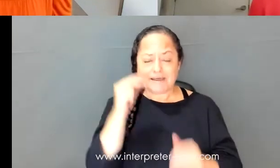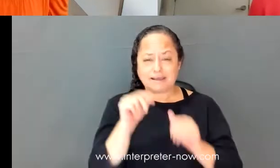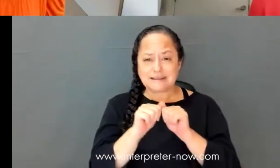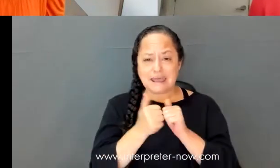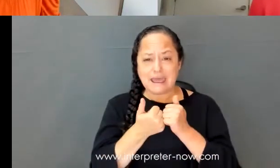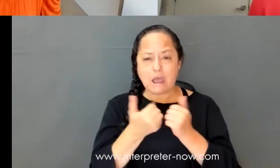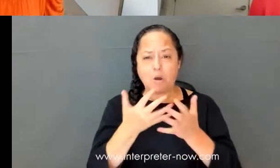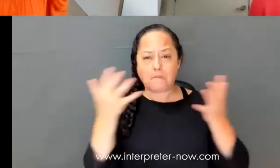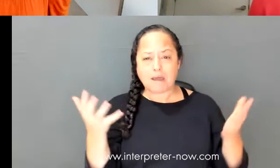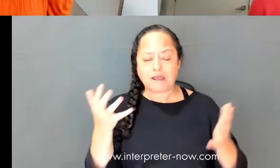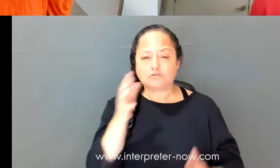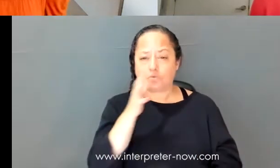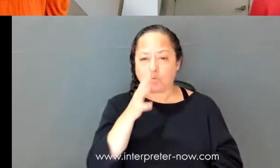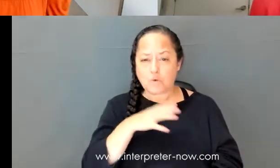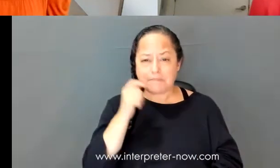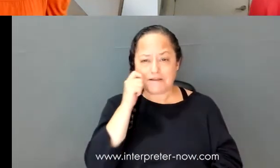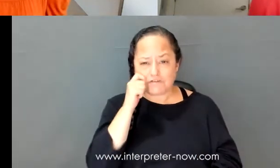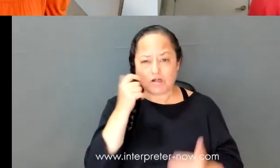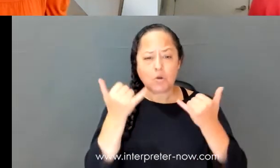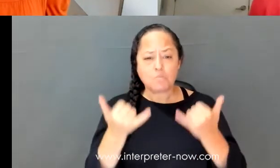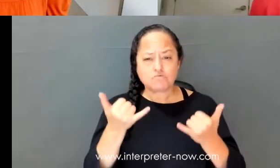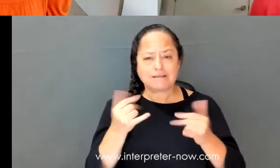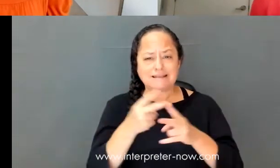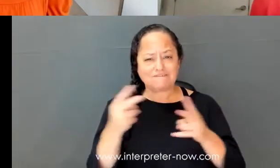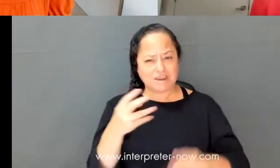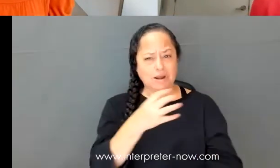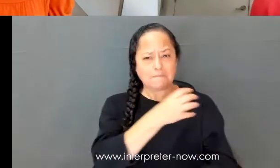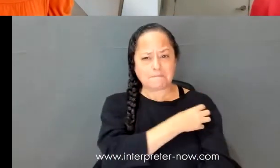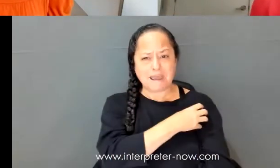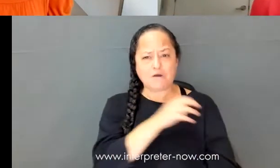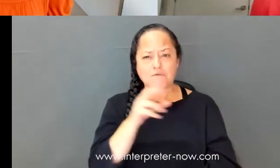women of color are present and are a very powerful but unfortunately overlooked and